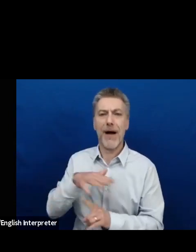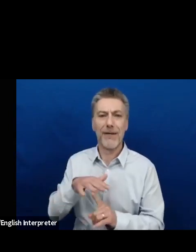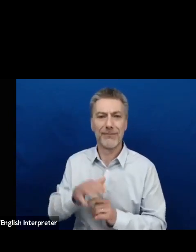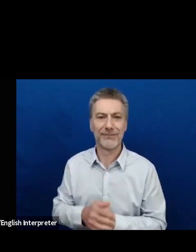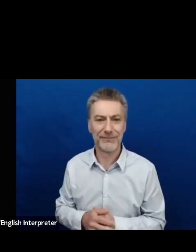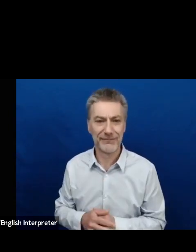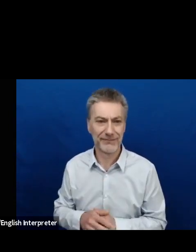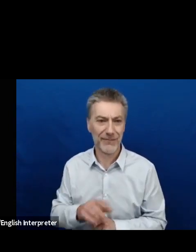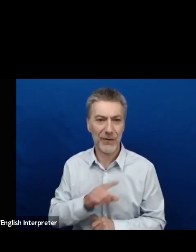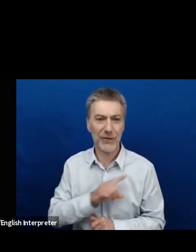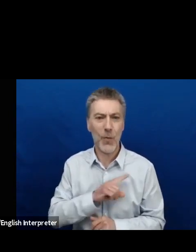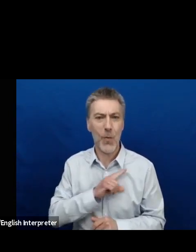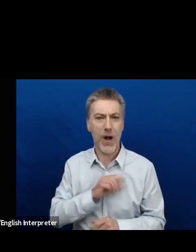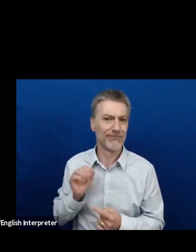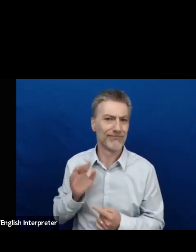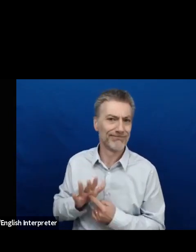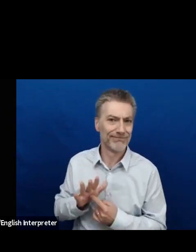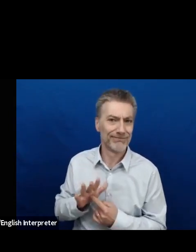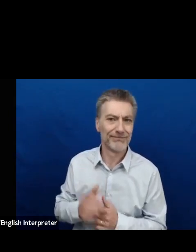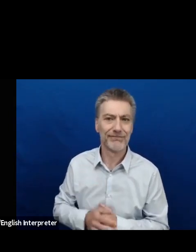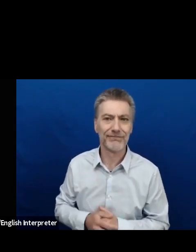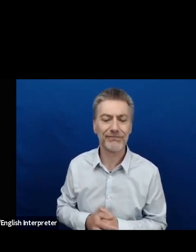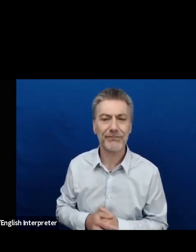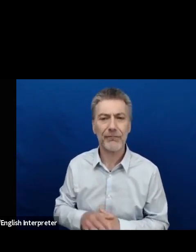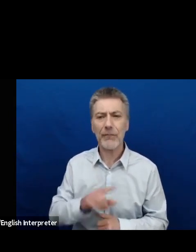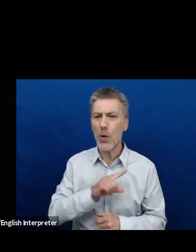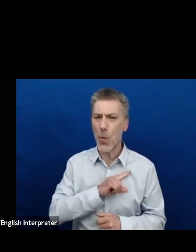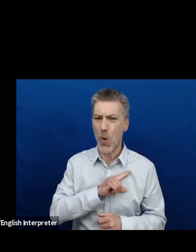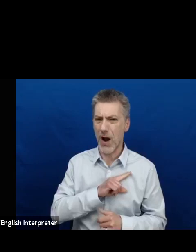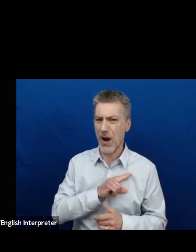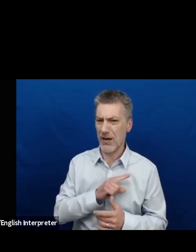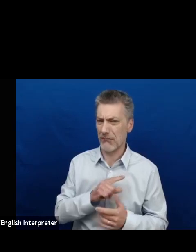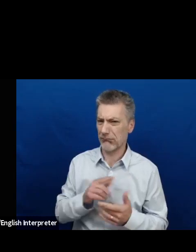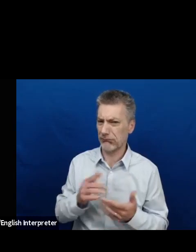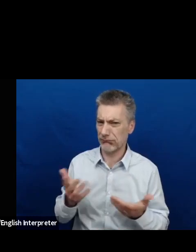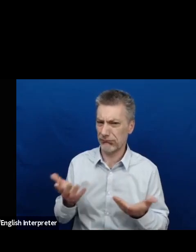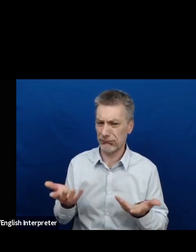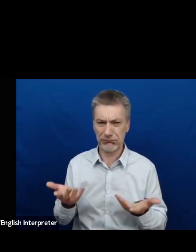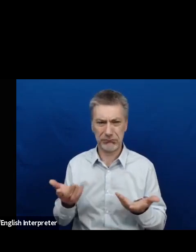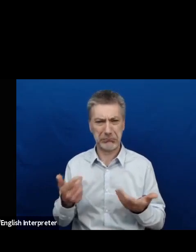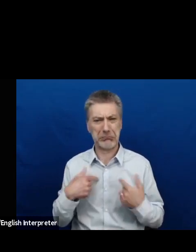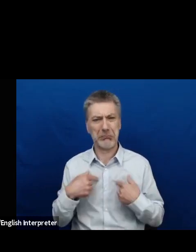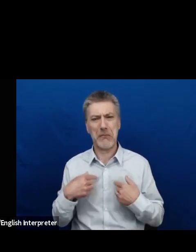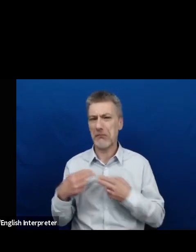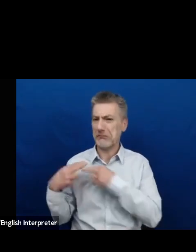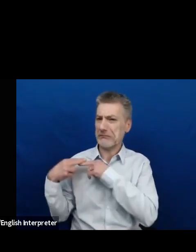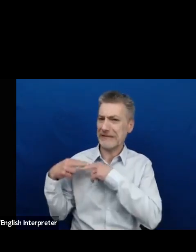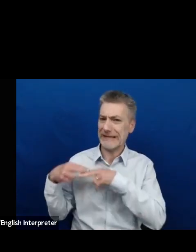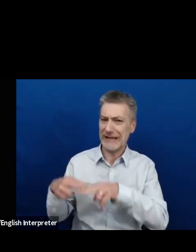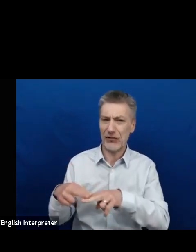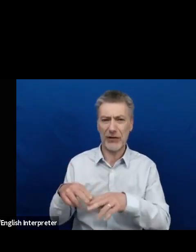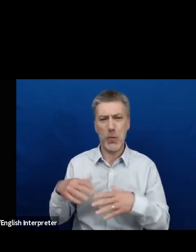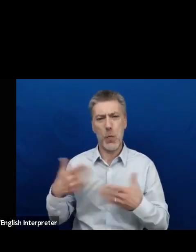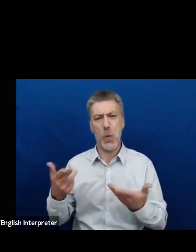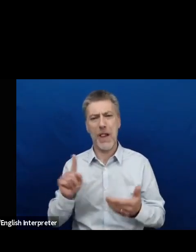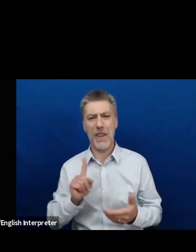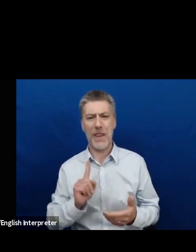sociology of the state, it's addressed only to the politics of nation and not for the polity of